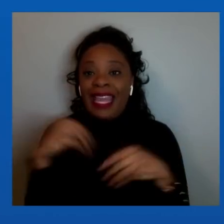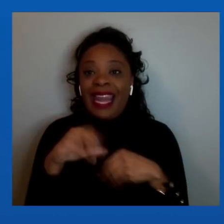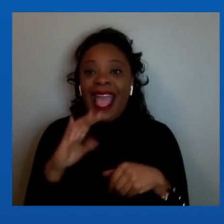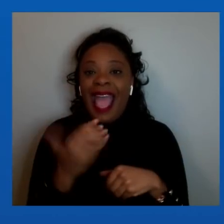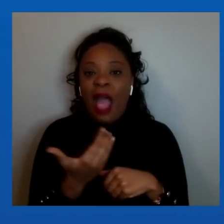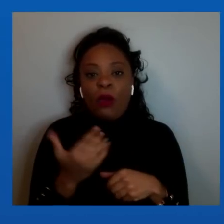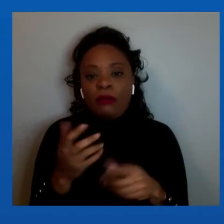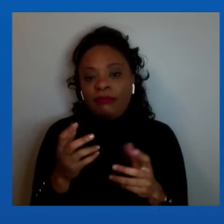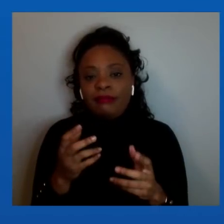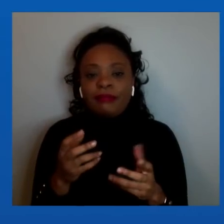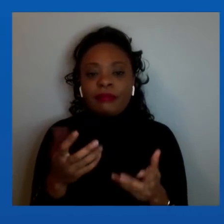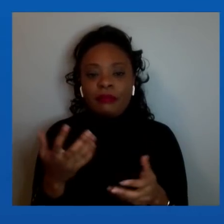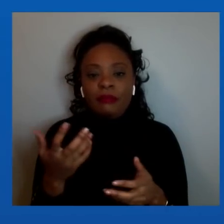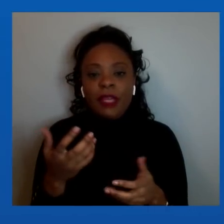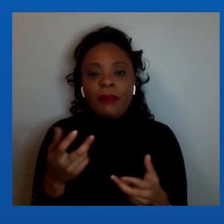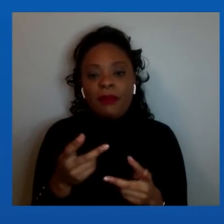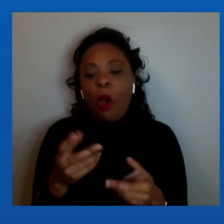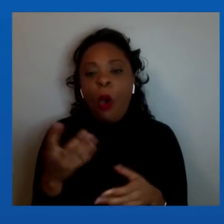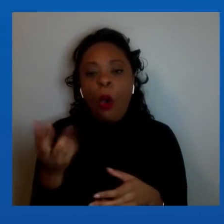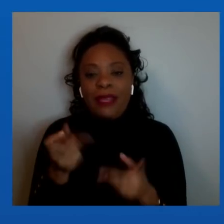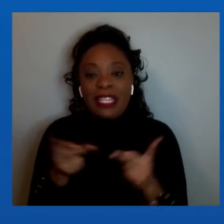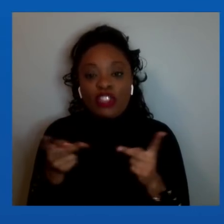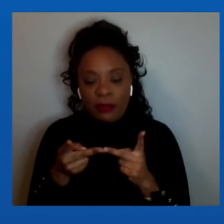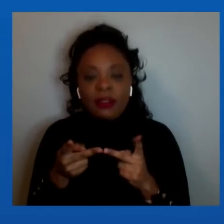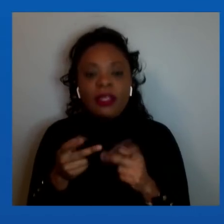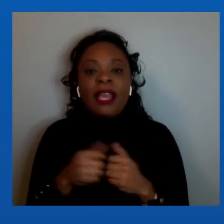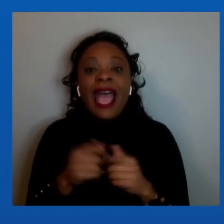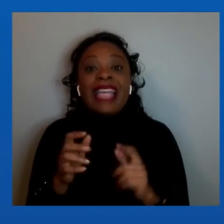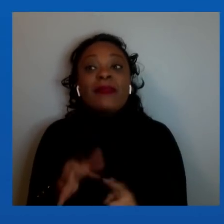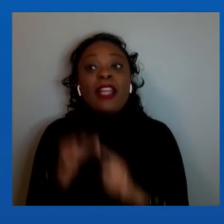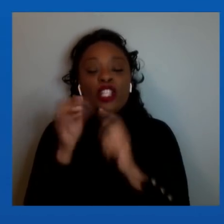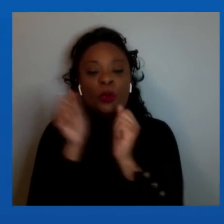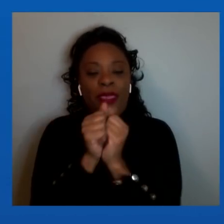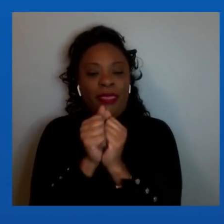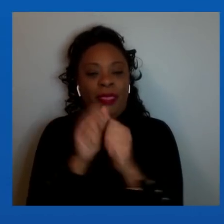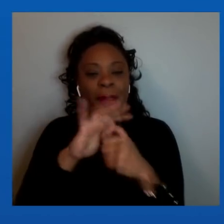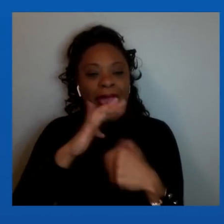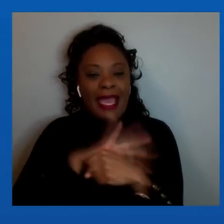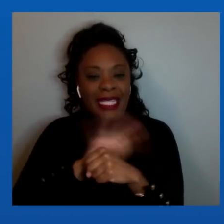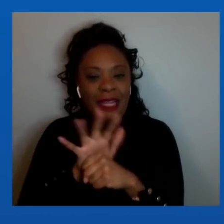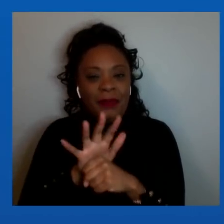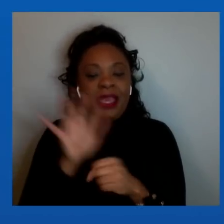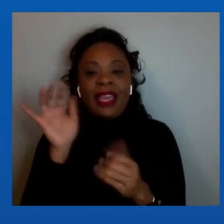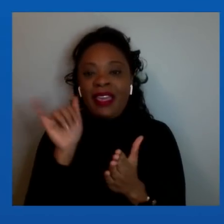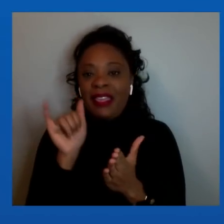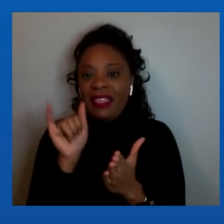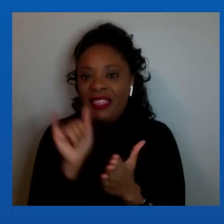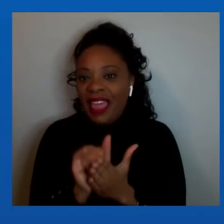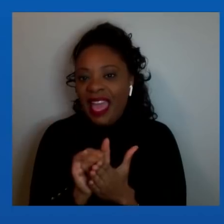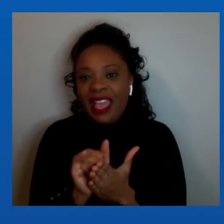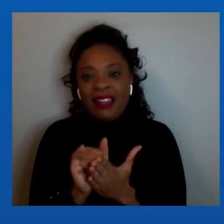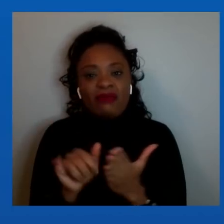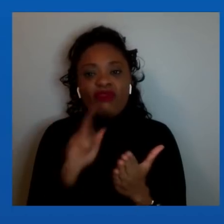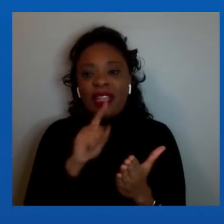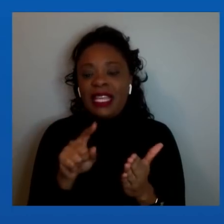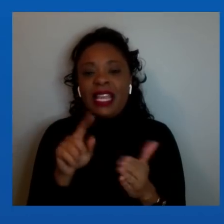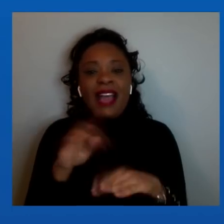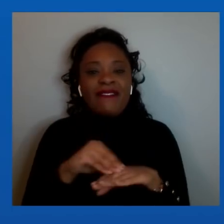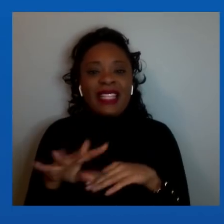especially in the midst of the pandemic that swept millions of children and family under the poverty line.